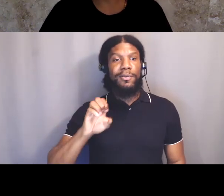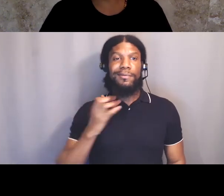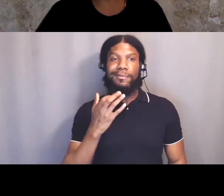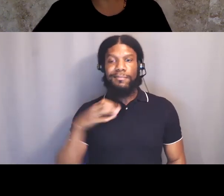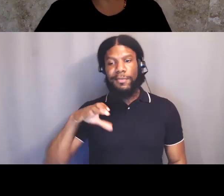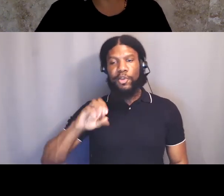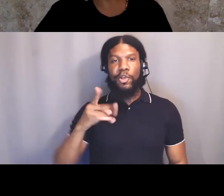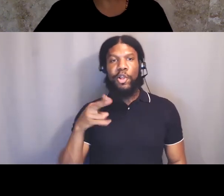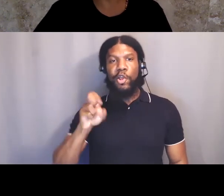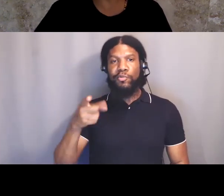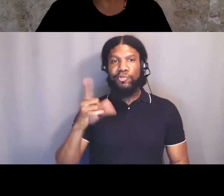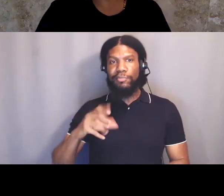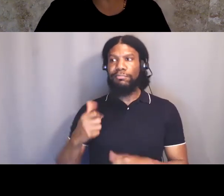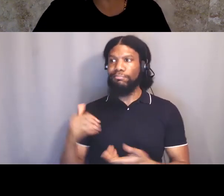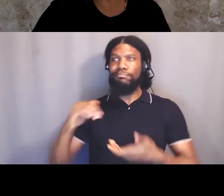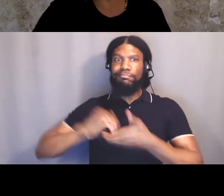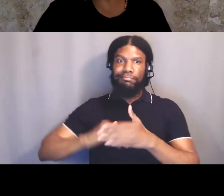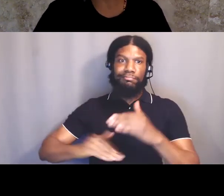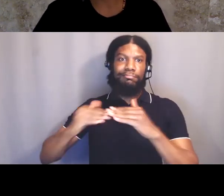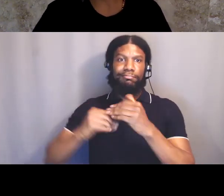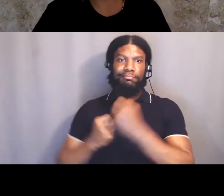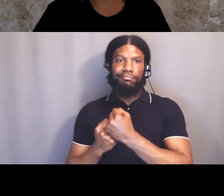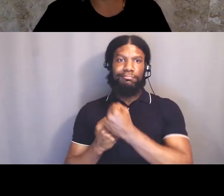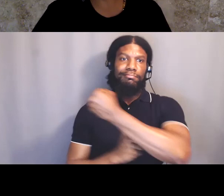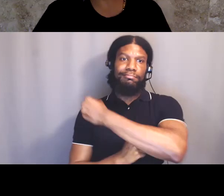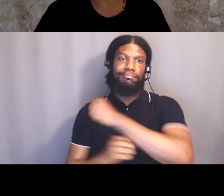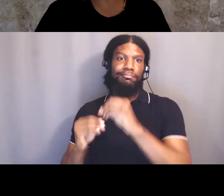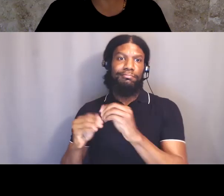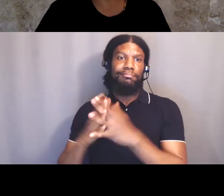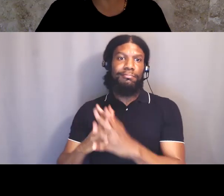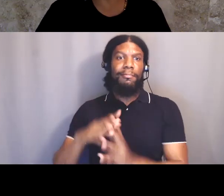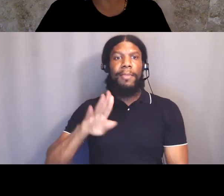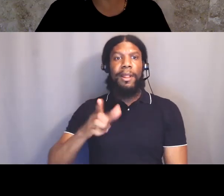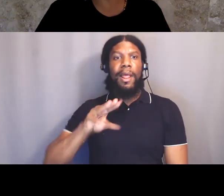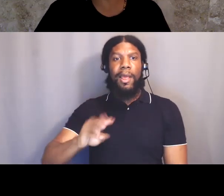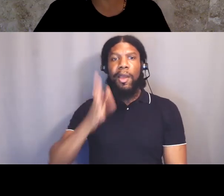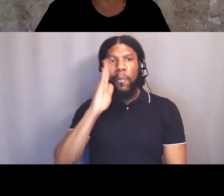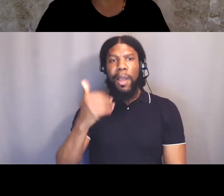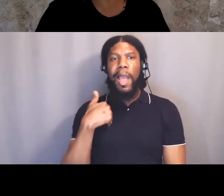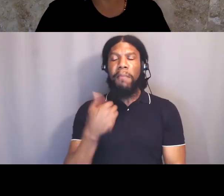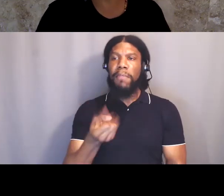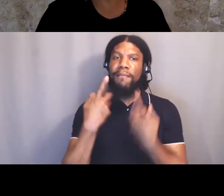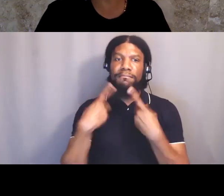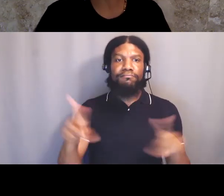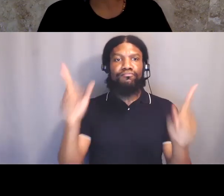There'll be some important announcements that come and some really fun stuff that comes, some special surprises.